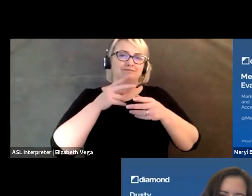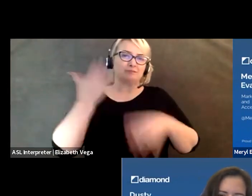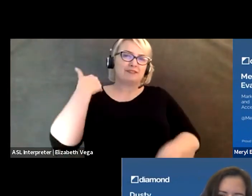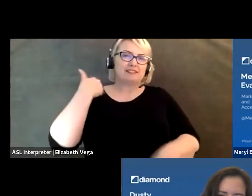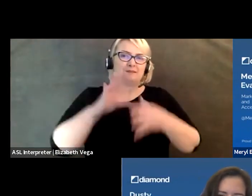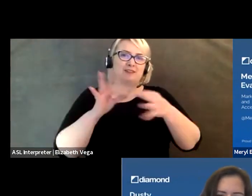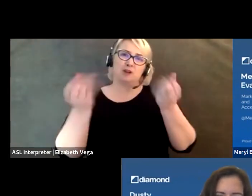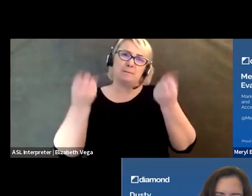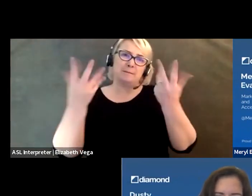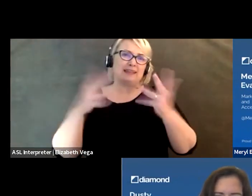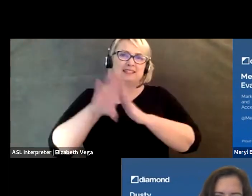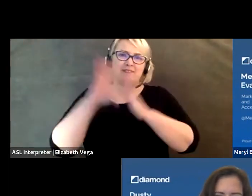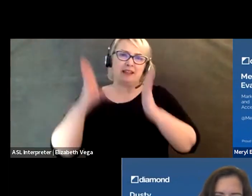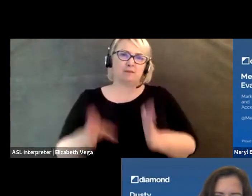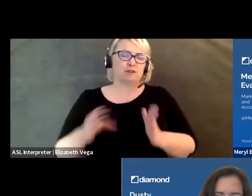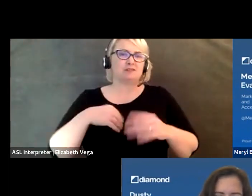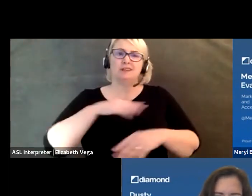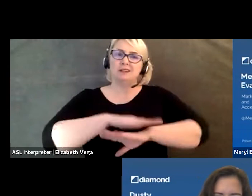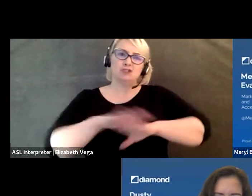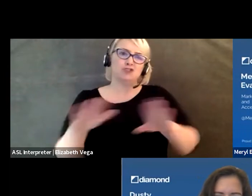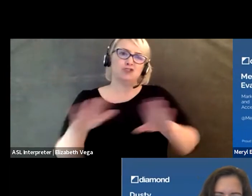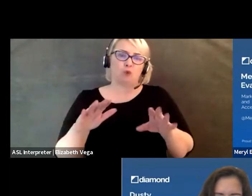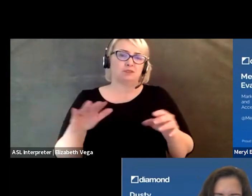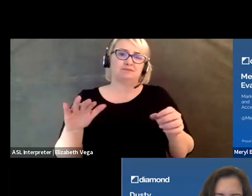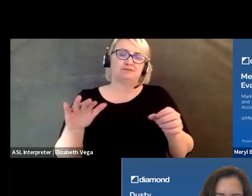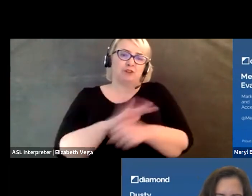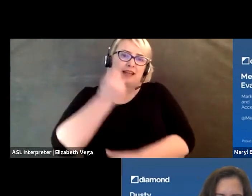understand ARIA why and the HTML.